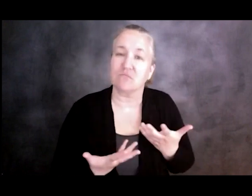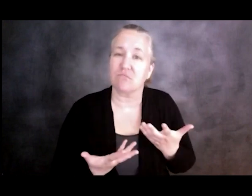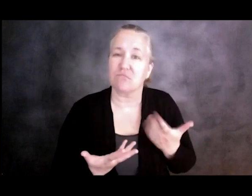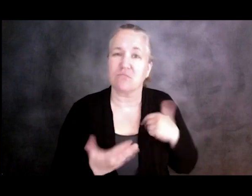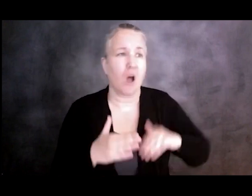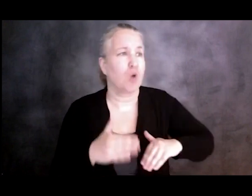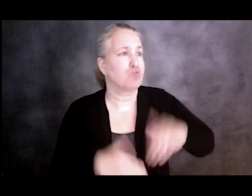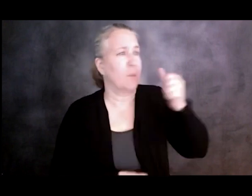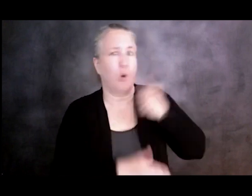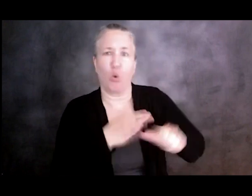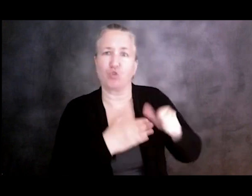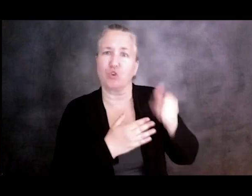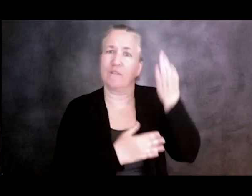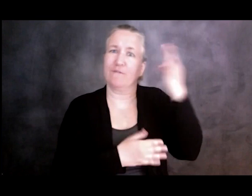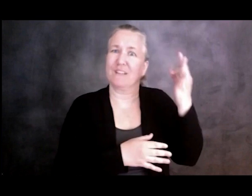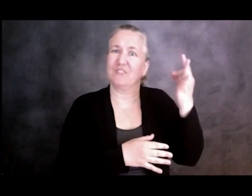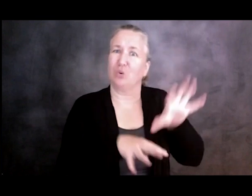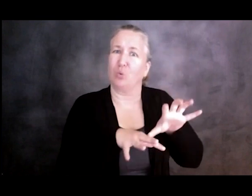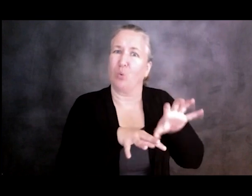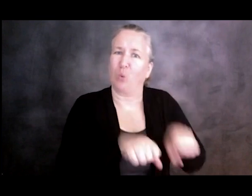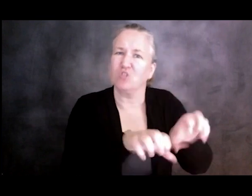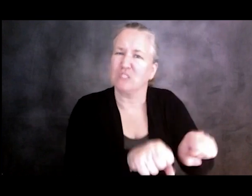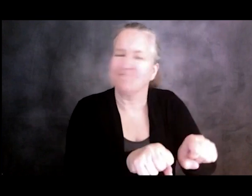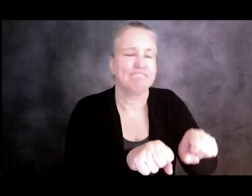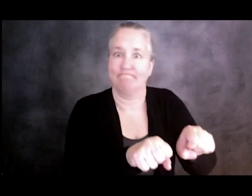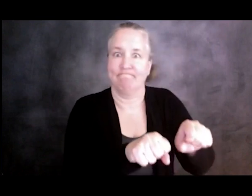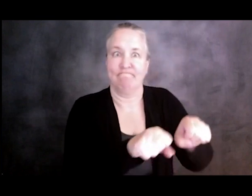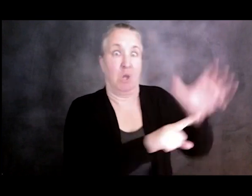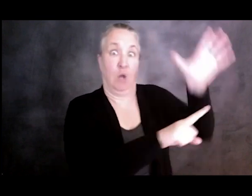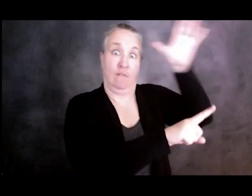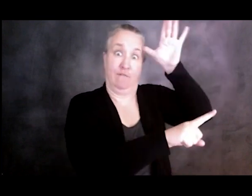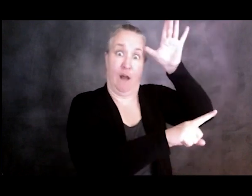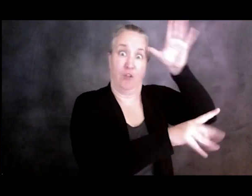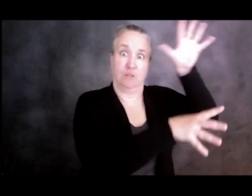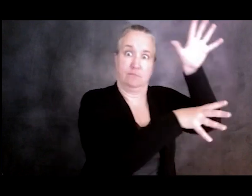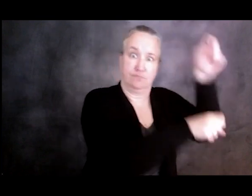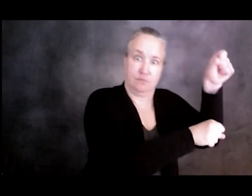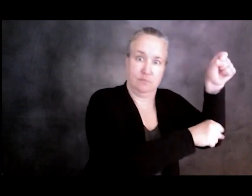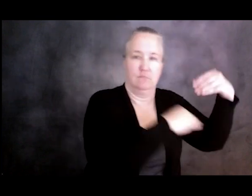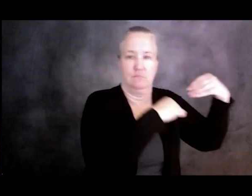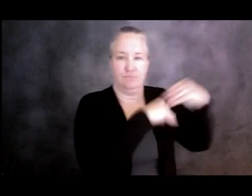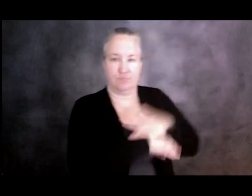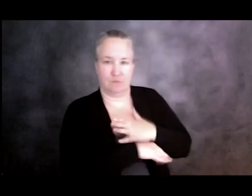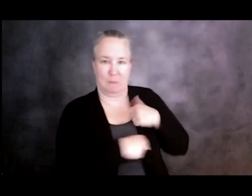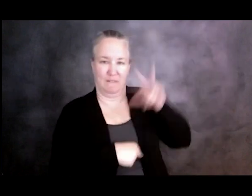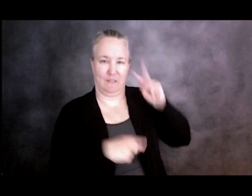under French colonization officially, I grew up under the shadow of French colonization as a Vietnamese person. And it has had a big impact on me